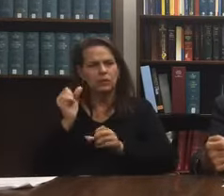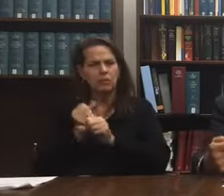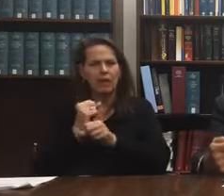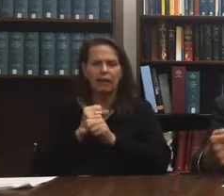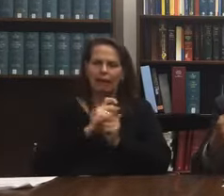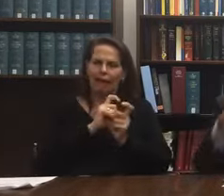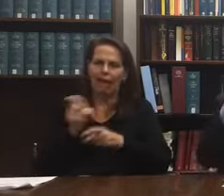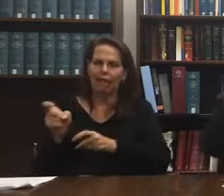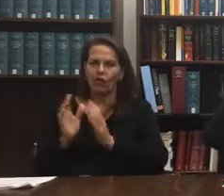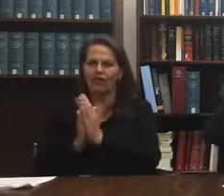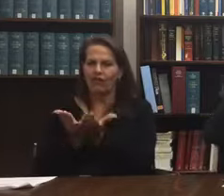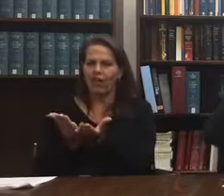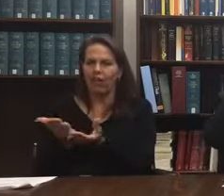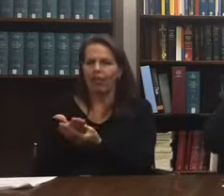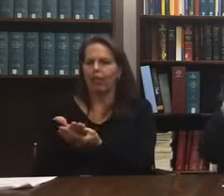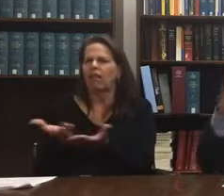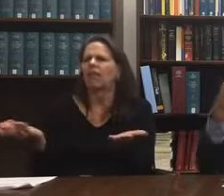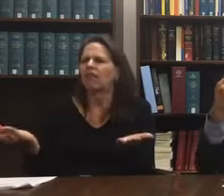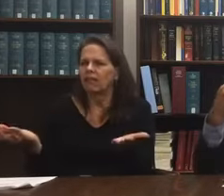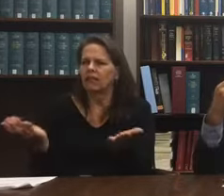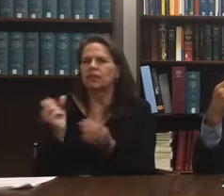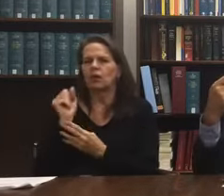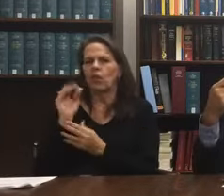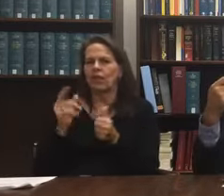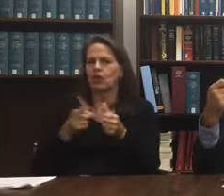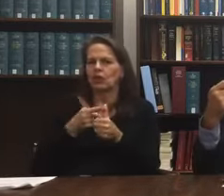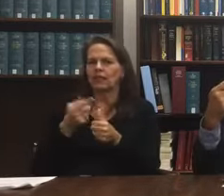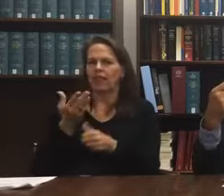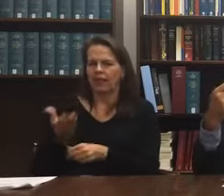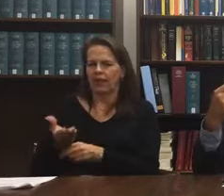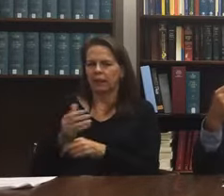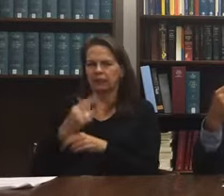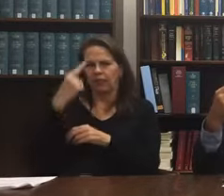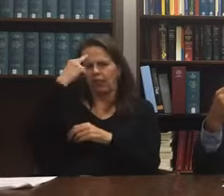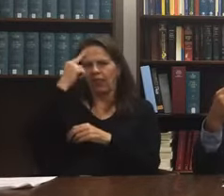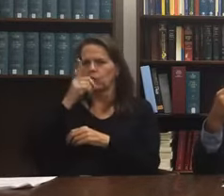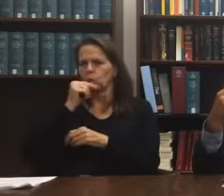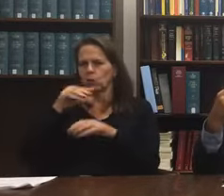file and she's doing the hearing so first thing think who is doing this is